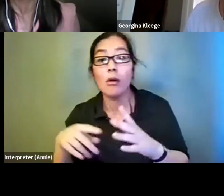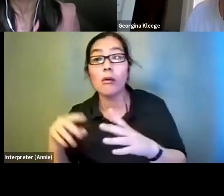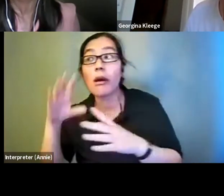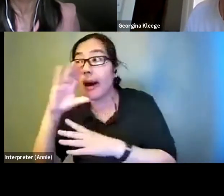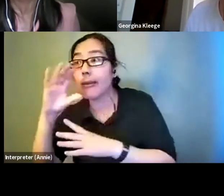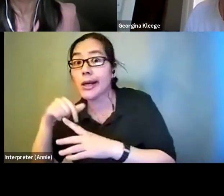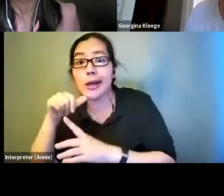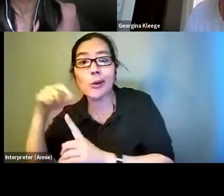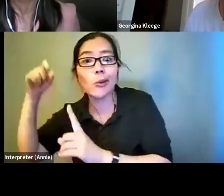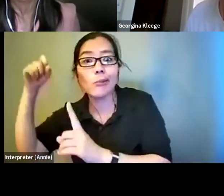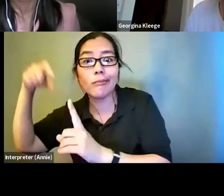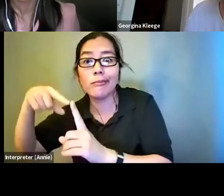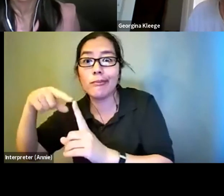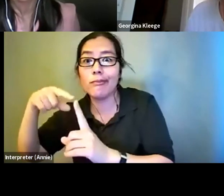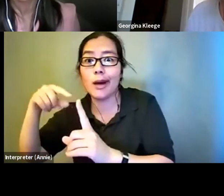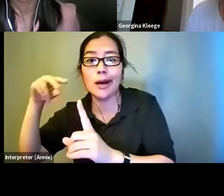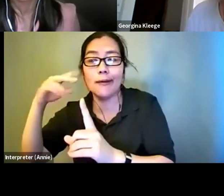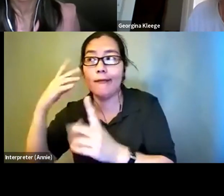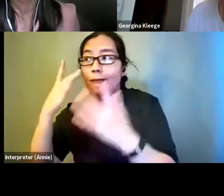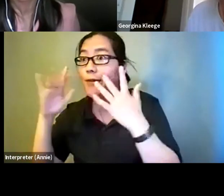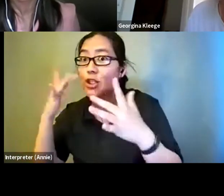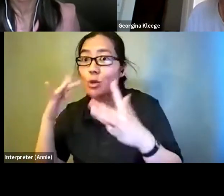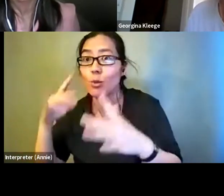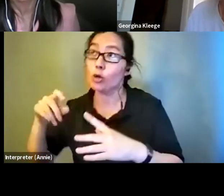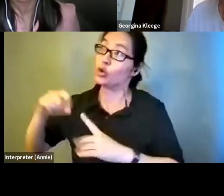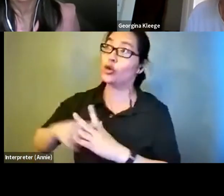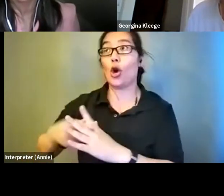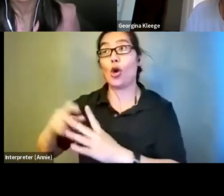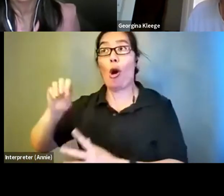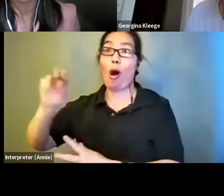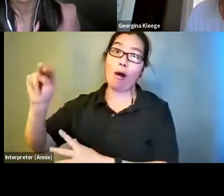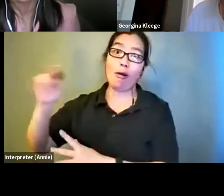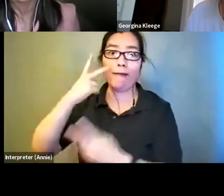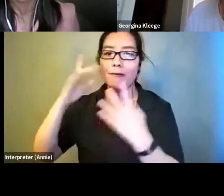peripheral vision. Obviously we don't do that. All these